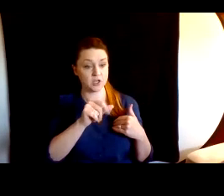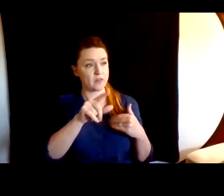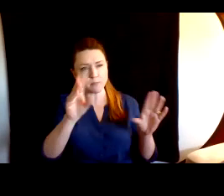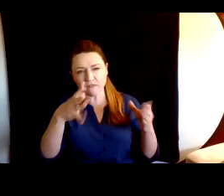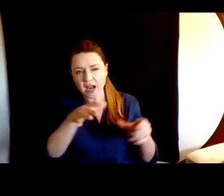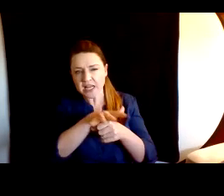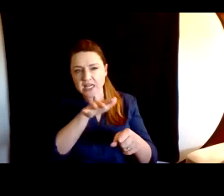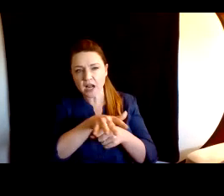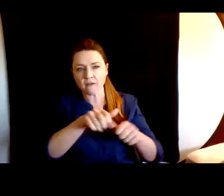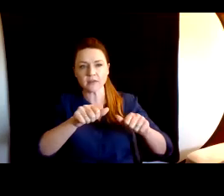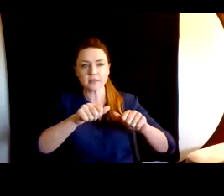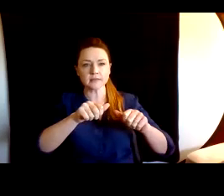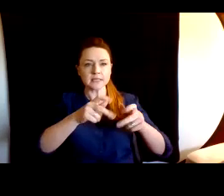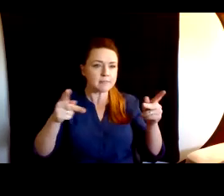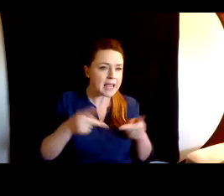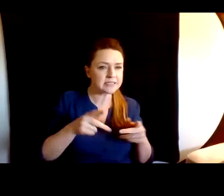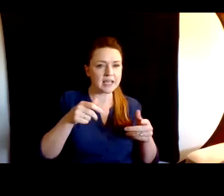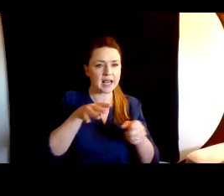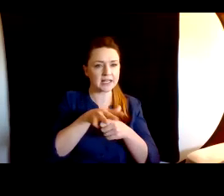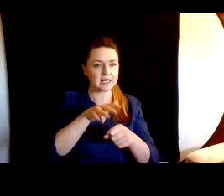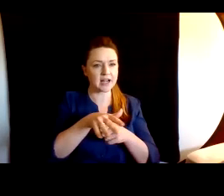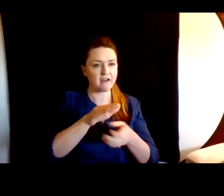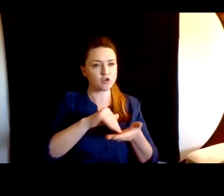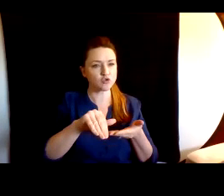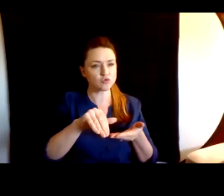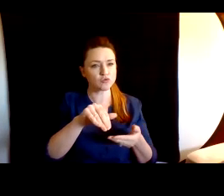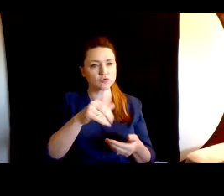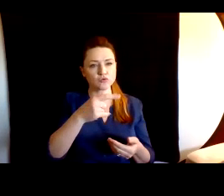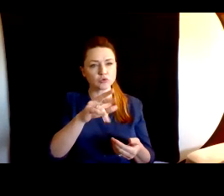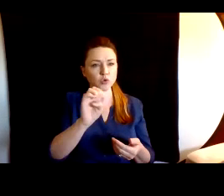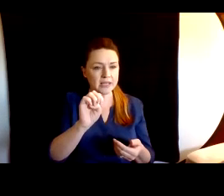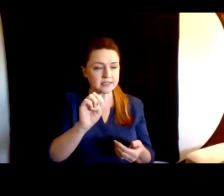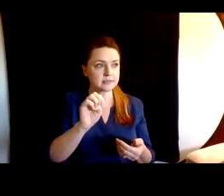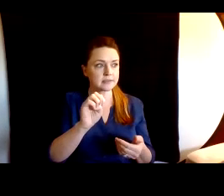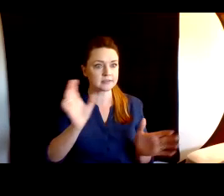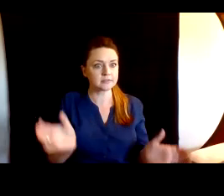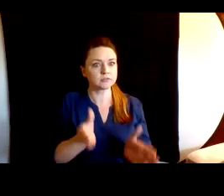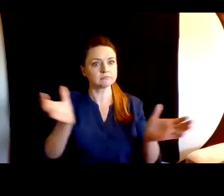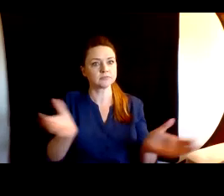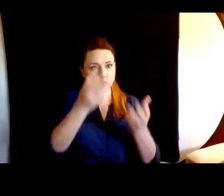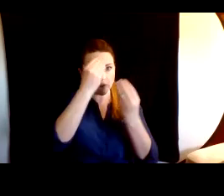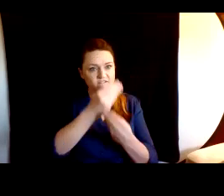and enough grace to feel comfortable enough with utilizing those experiences to inform the ways that policies are shaped,